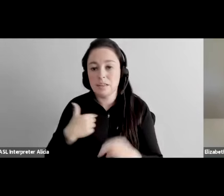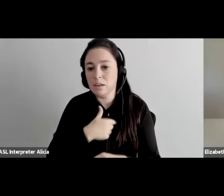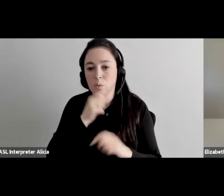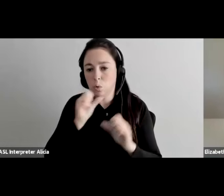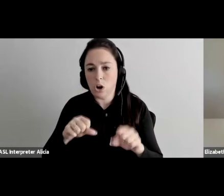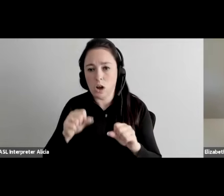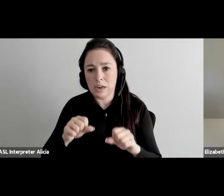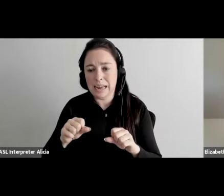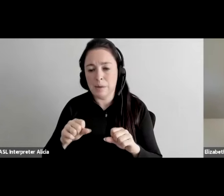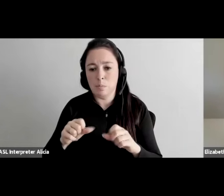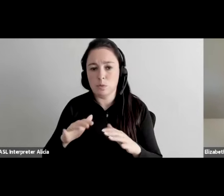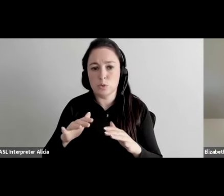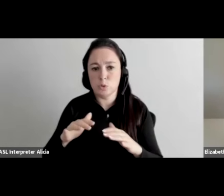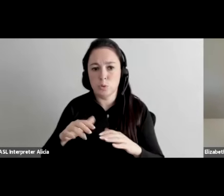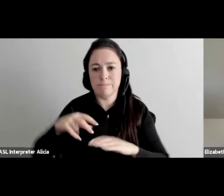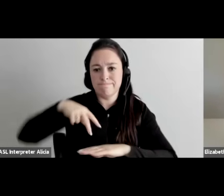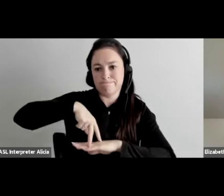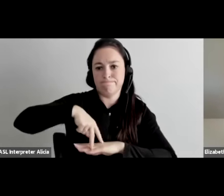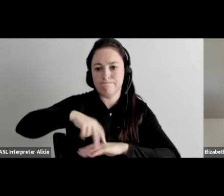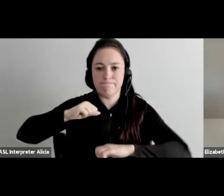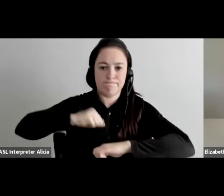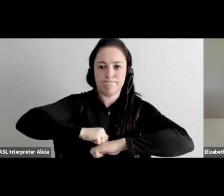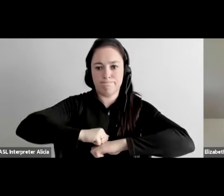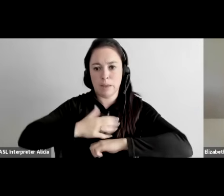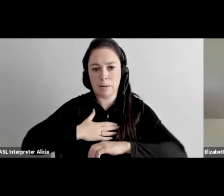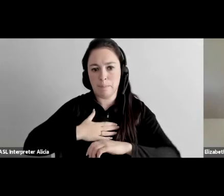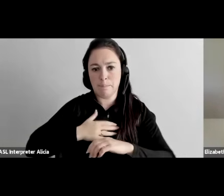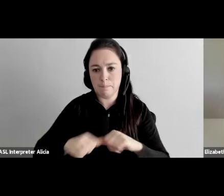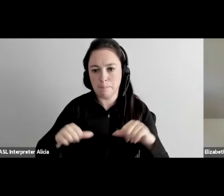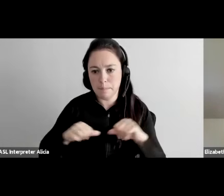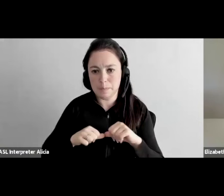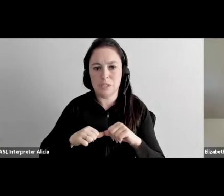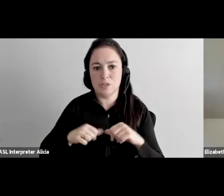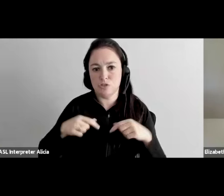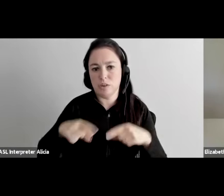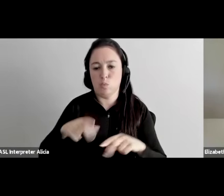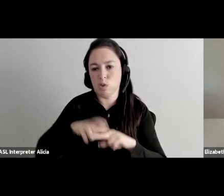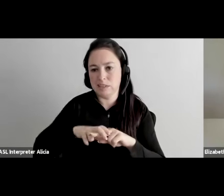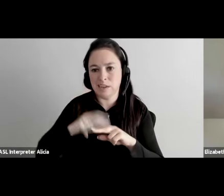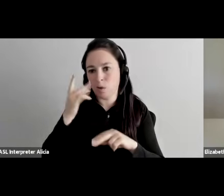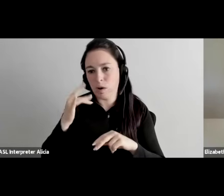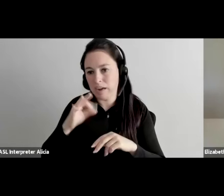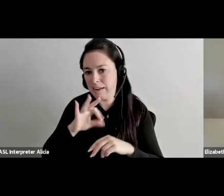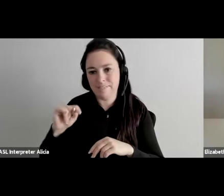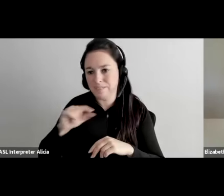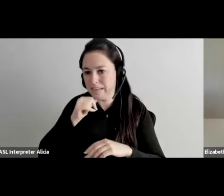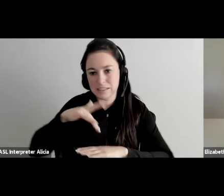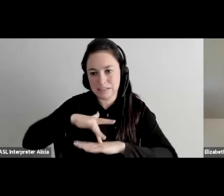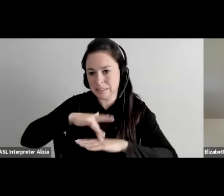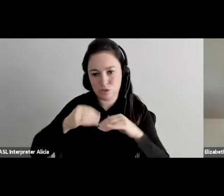putting our feet on the ground when we're sitting. Stools are fantastic, but in this scenario, I needed much more support.